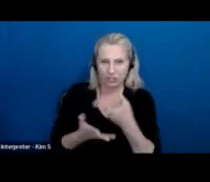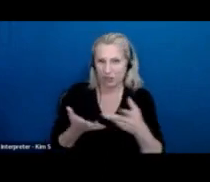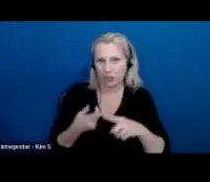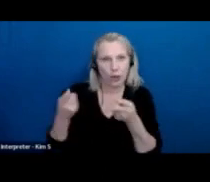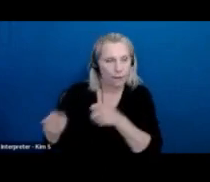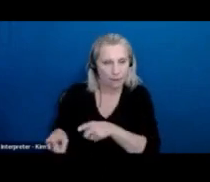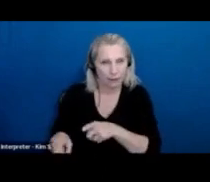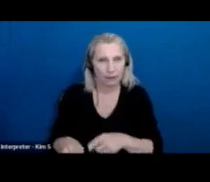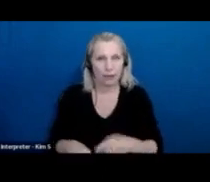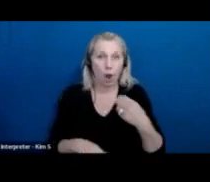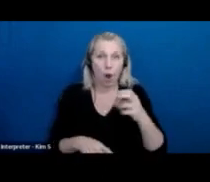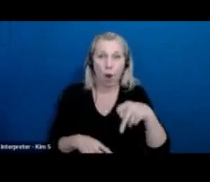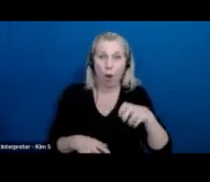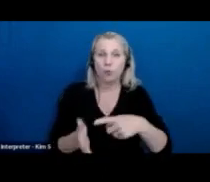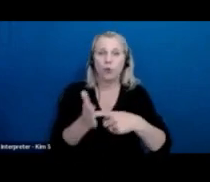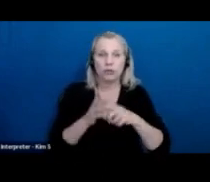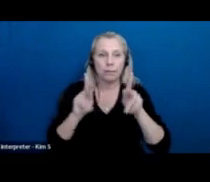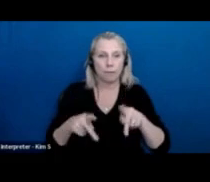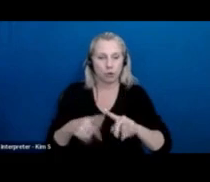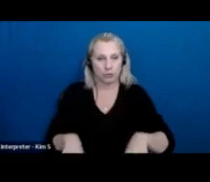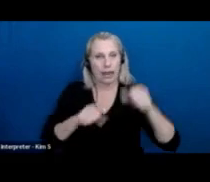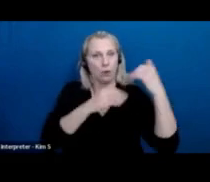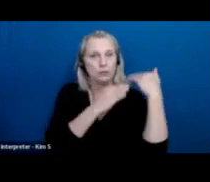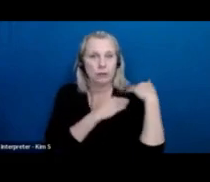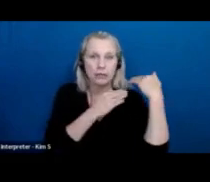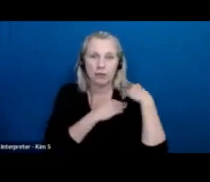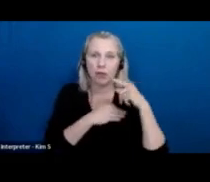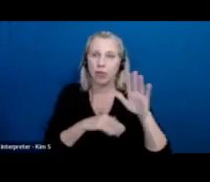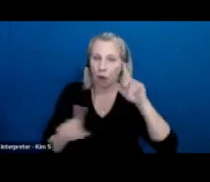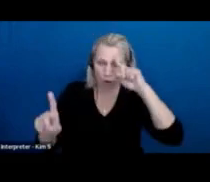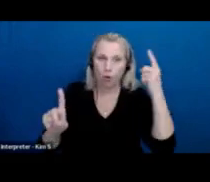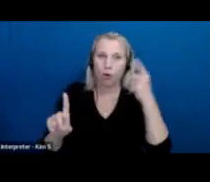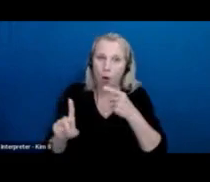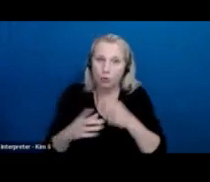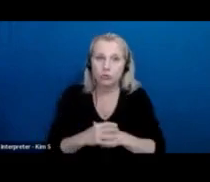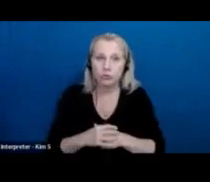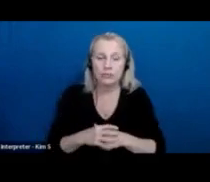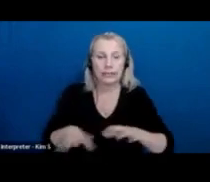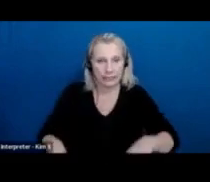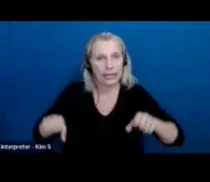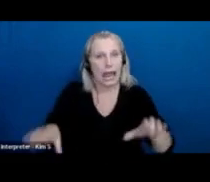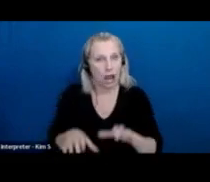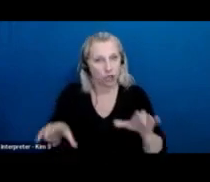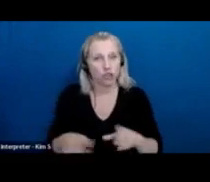Hope requires a person to take responsibility for their goals, and take action to work toward